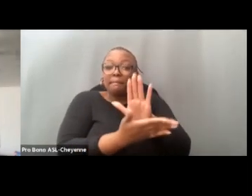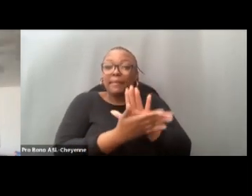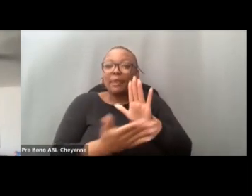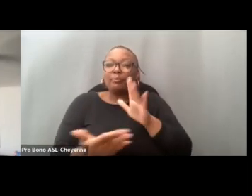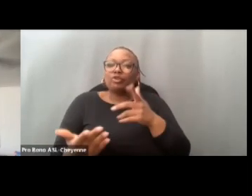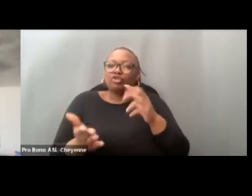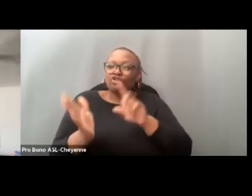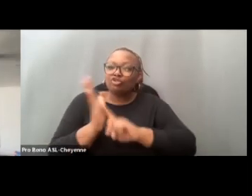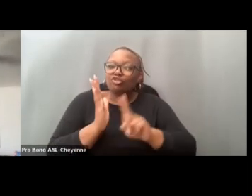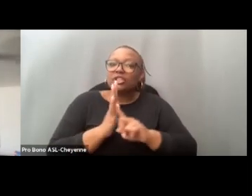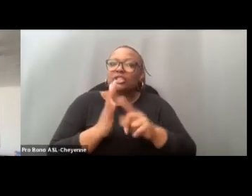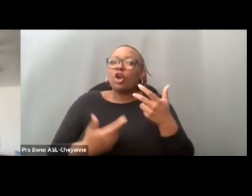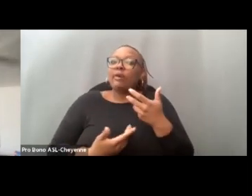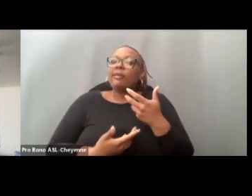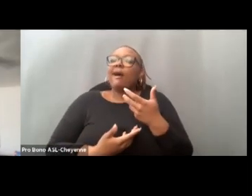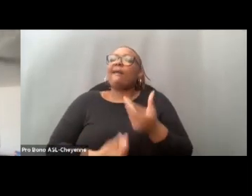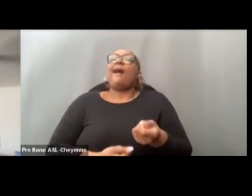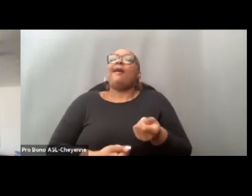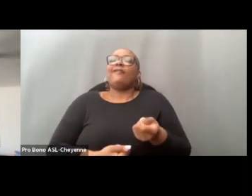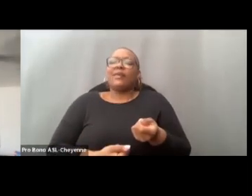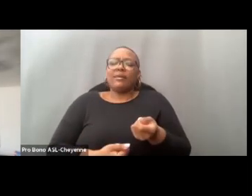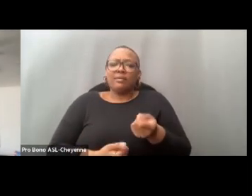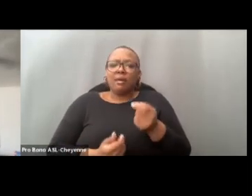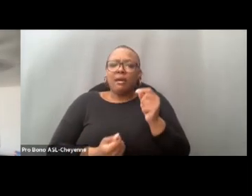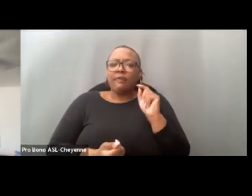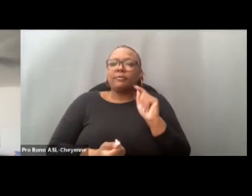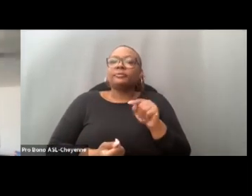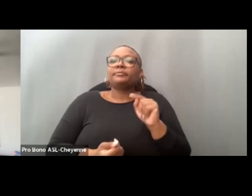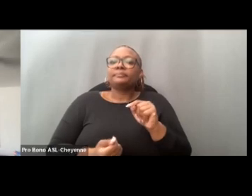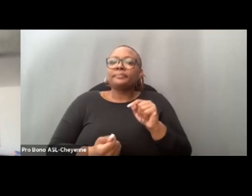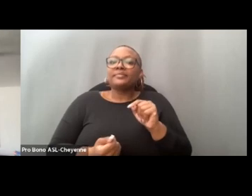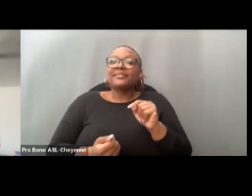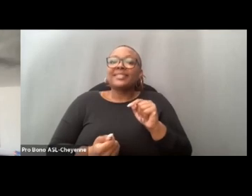the confidence that you, the authors,